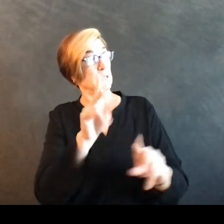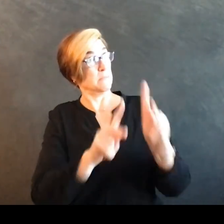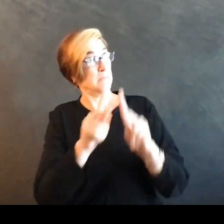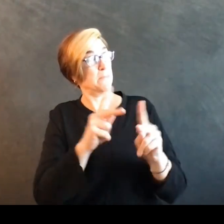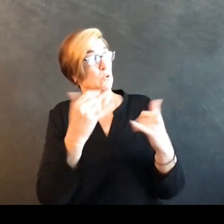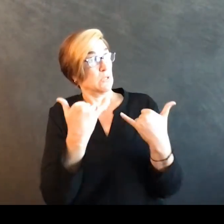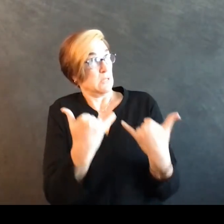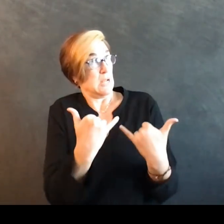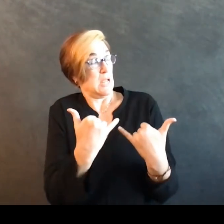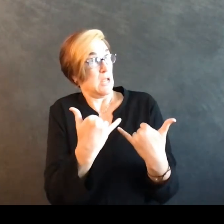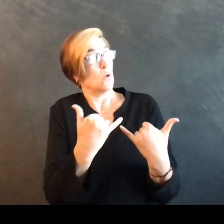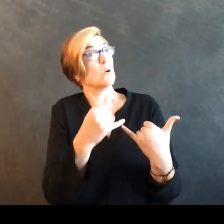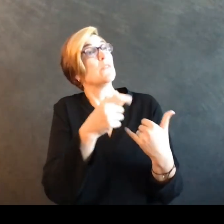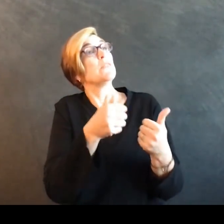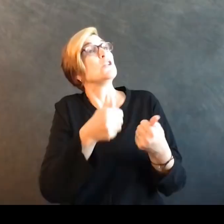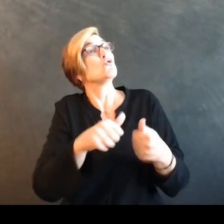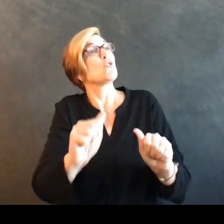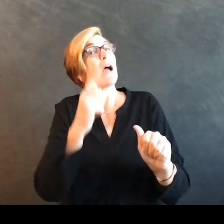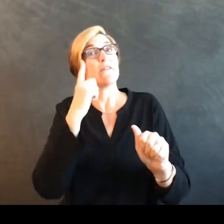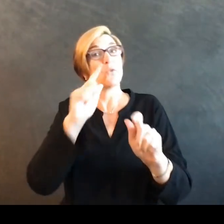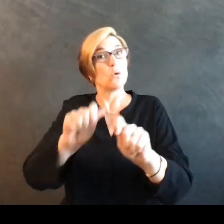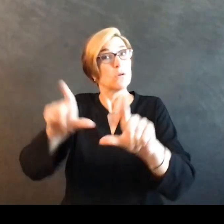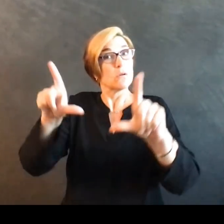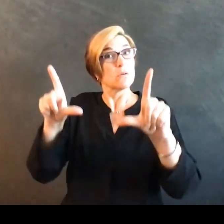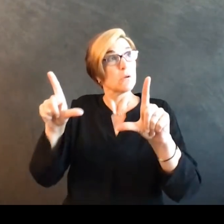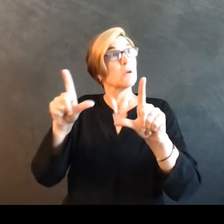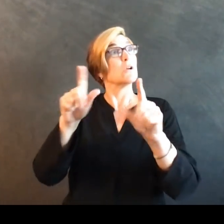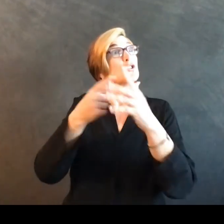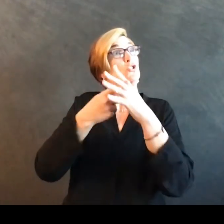the online site to submit the applications the websites been crashing